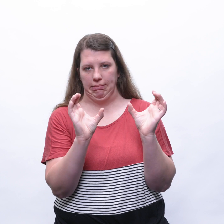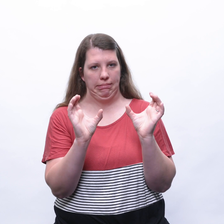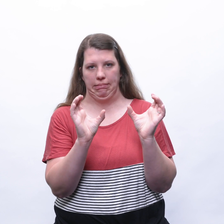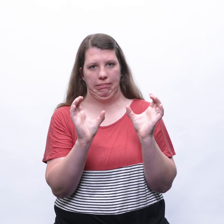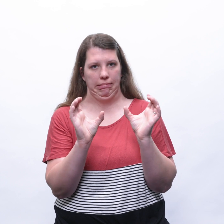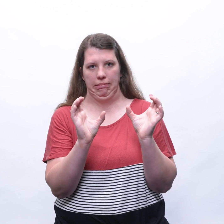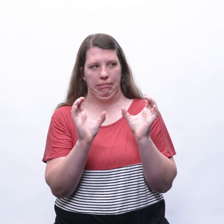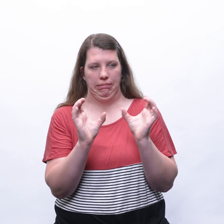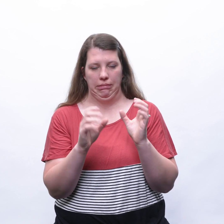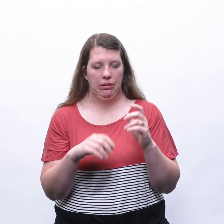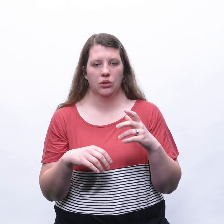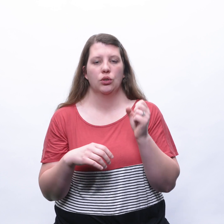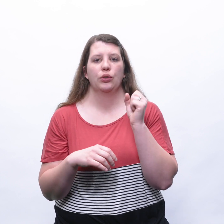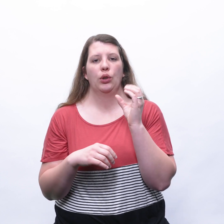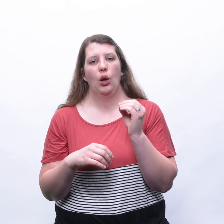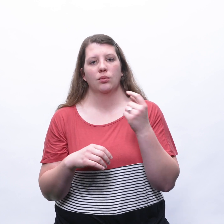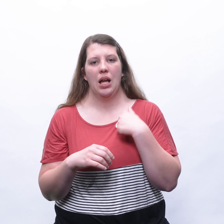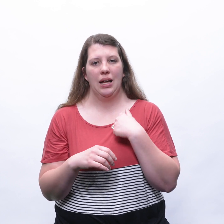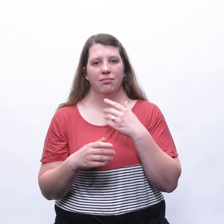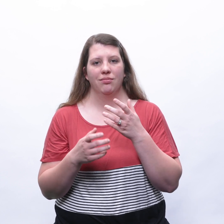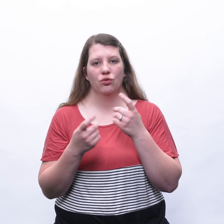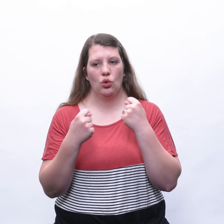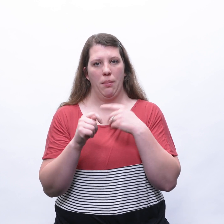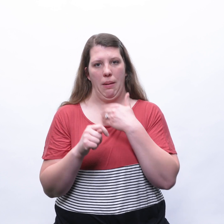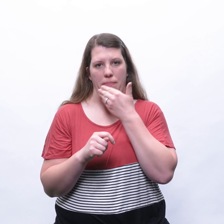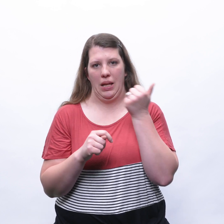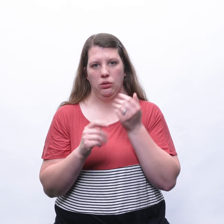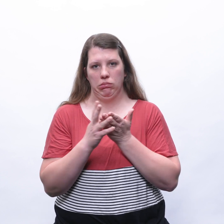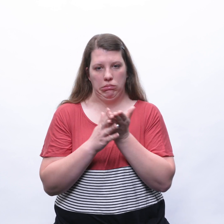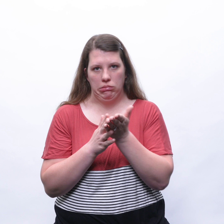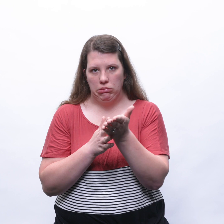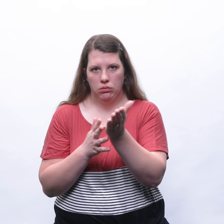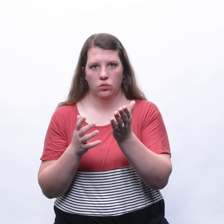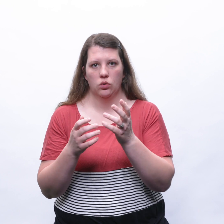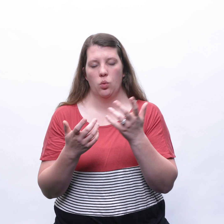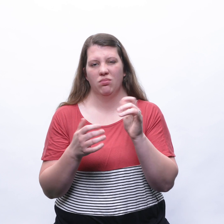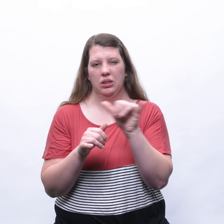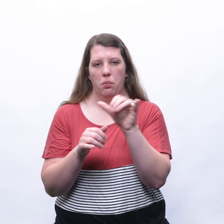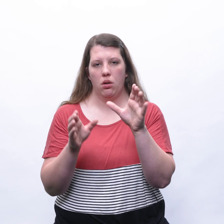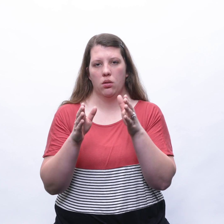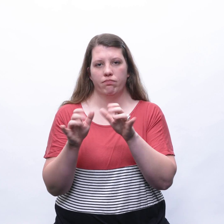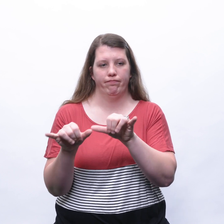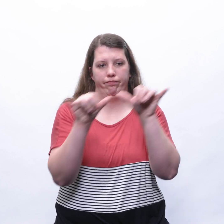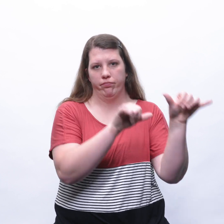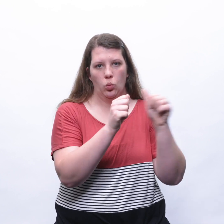They pulled in a hearing person to interpret for me that was not certified. I tried my best to navigate that situation,